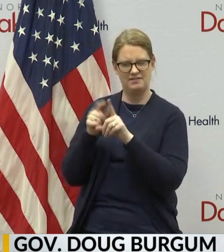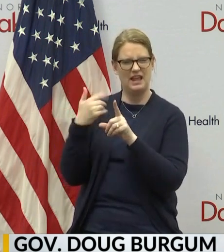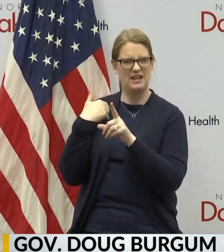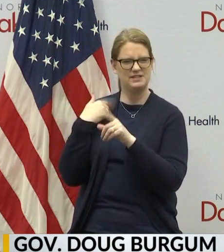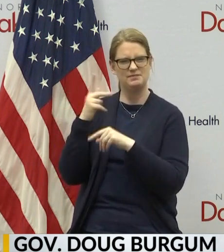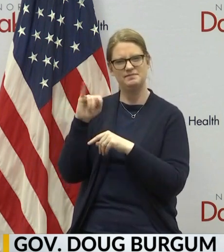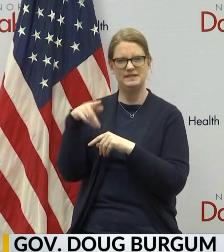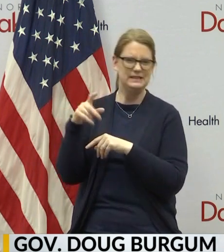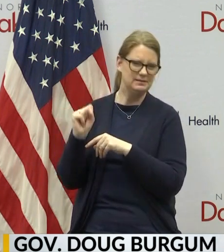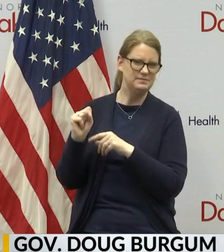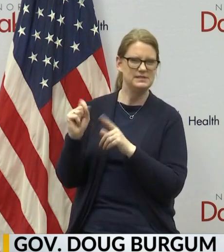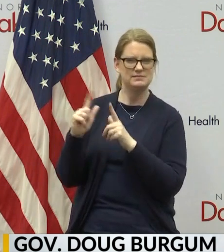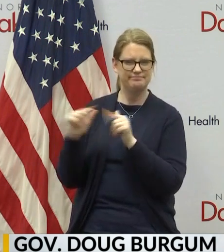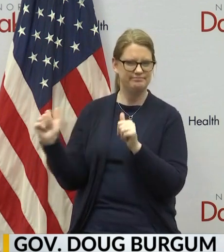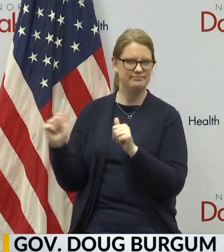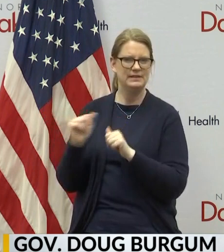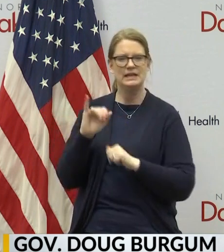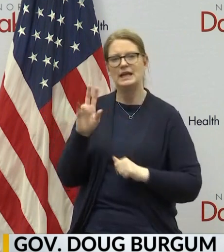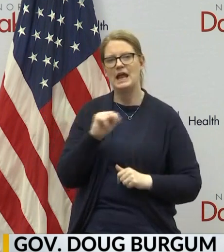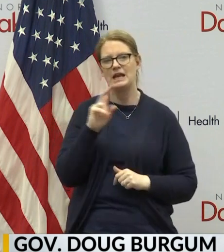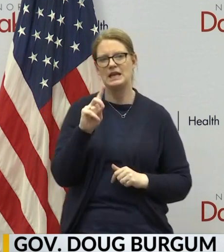TOOL SET-UP AND YOU CAN FIND